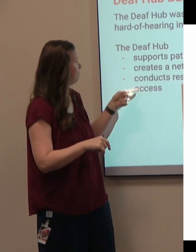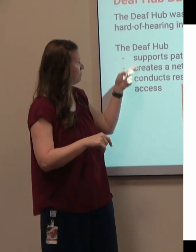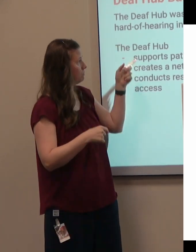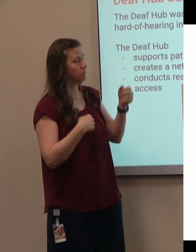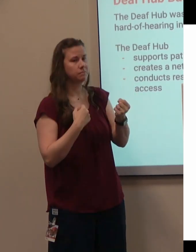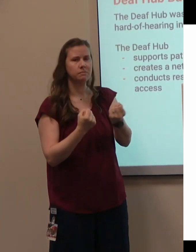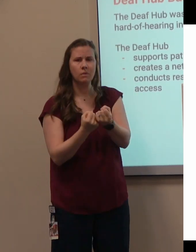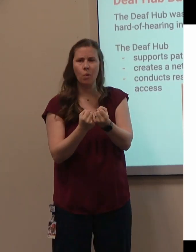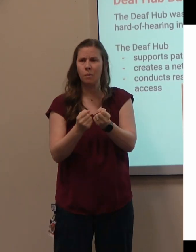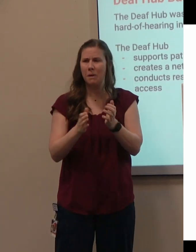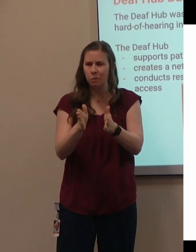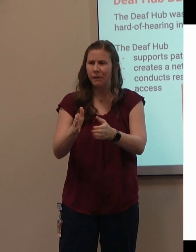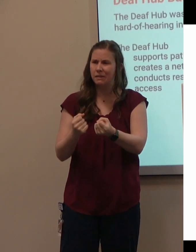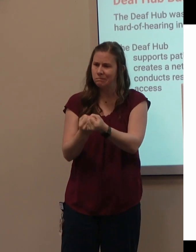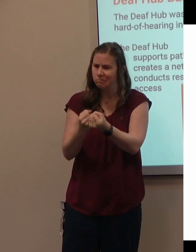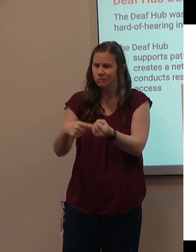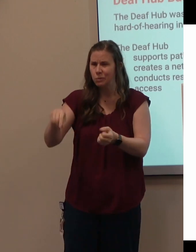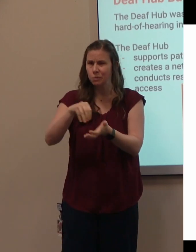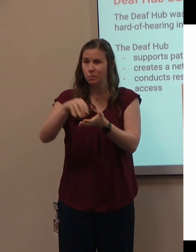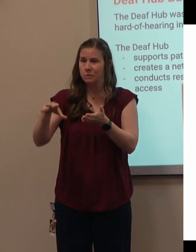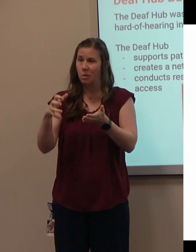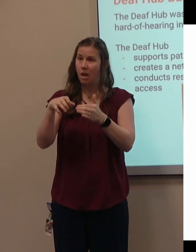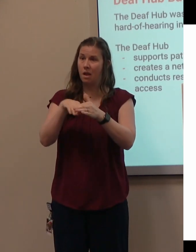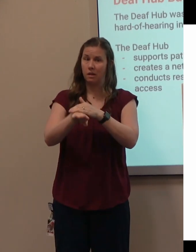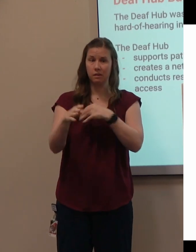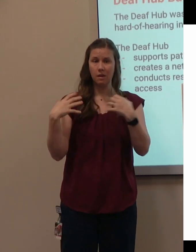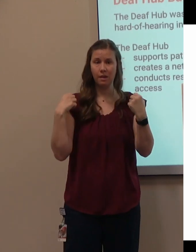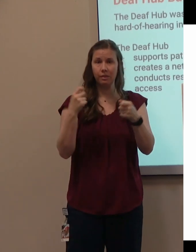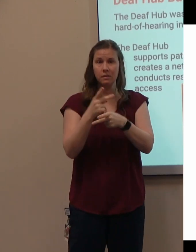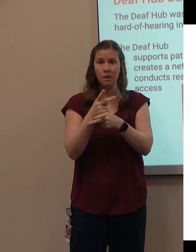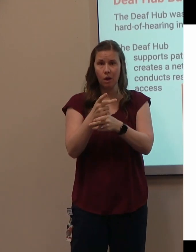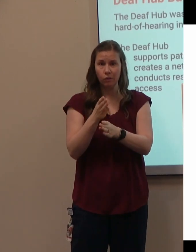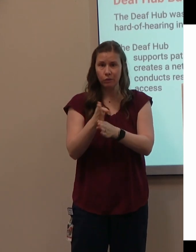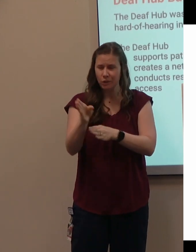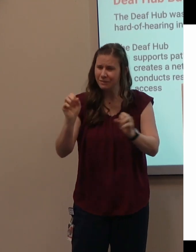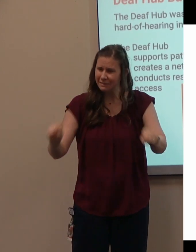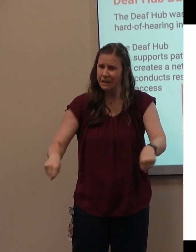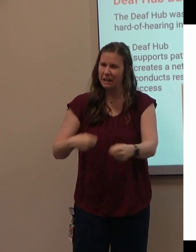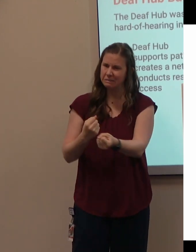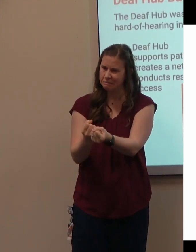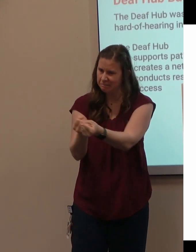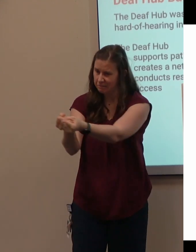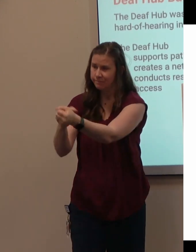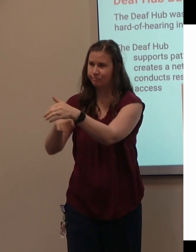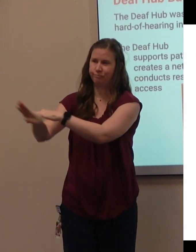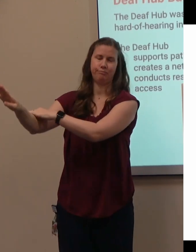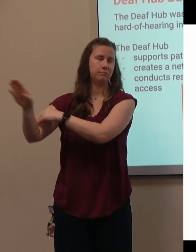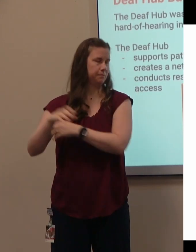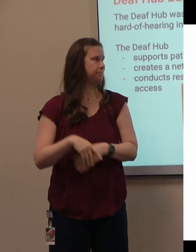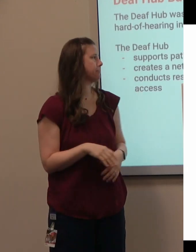We support pathways for students who want to enter healthcare careers and give them the support they need.